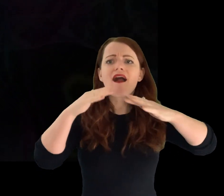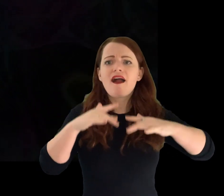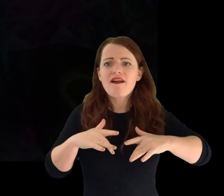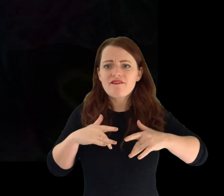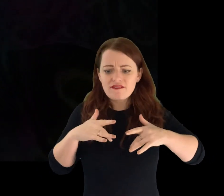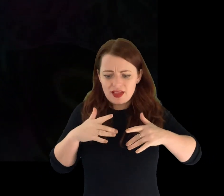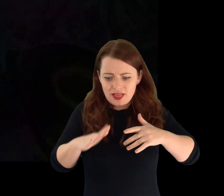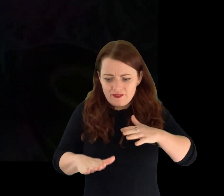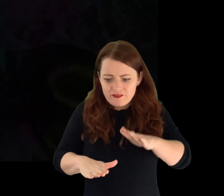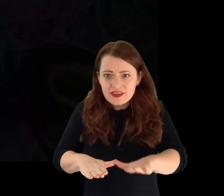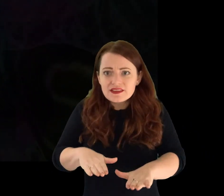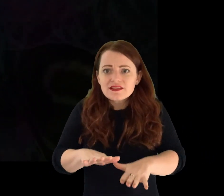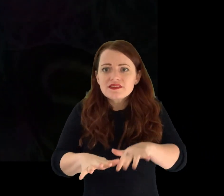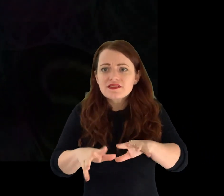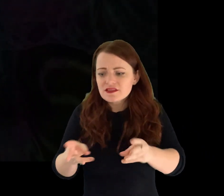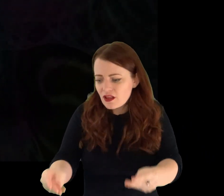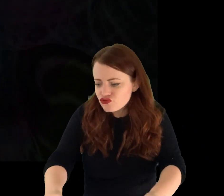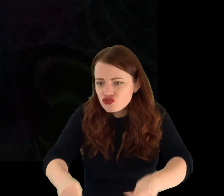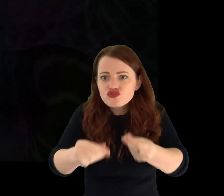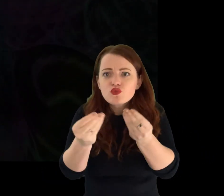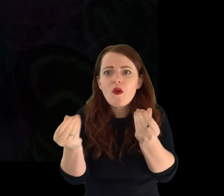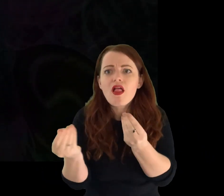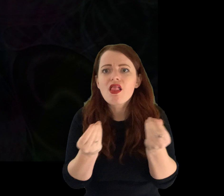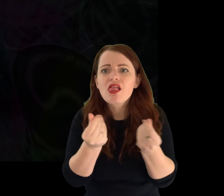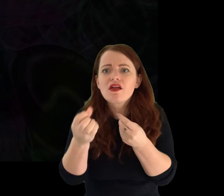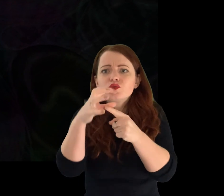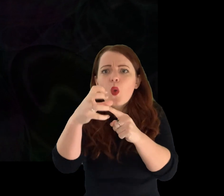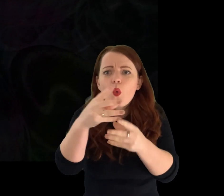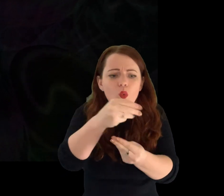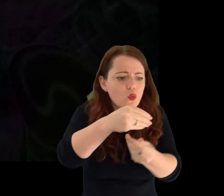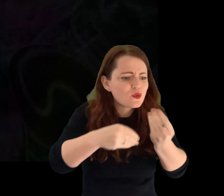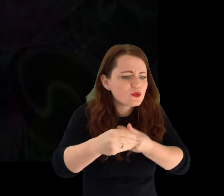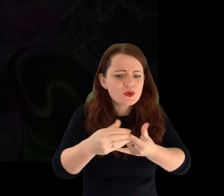Touching with her hands Earth, soil sand and stones But How will I live